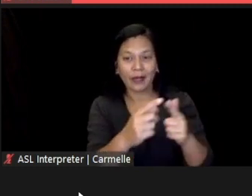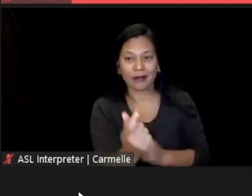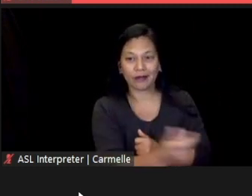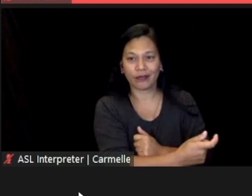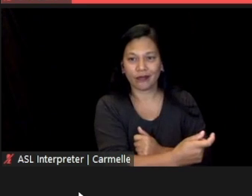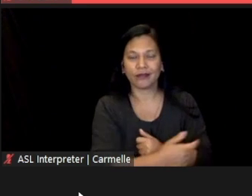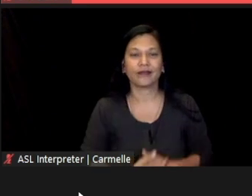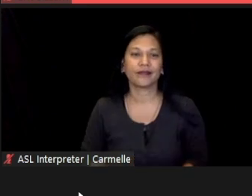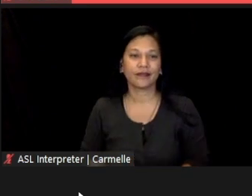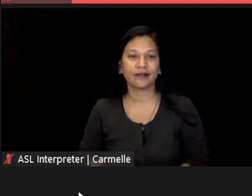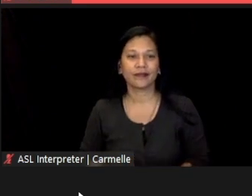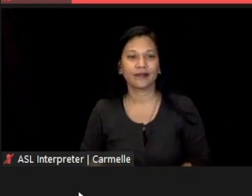So I'm gonna move on here now.